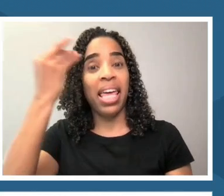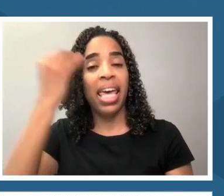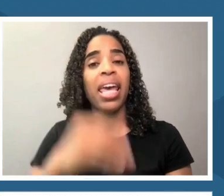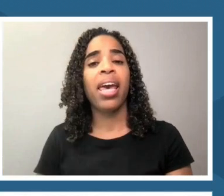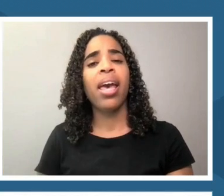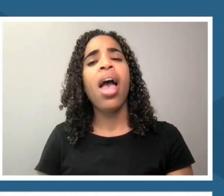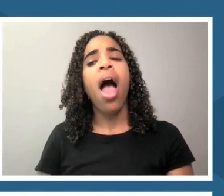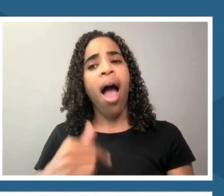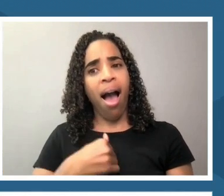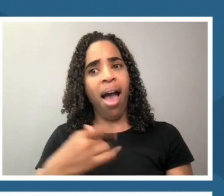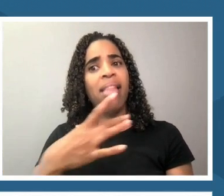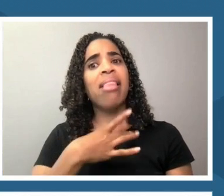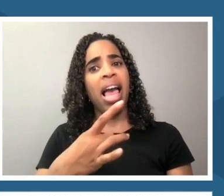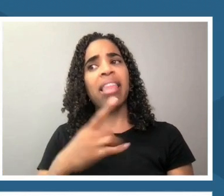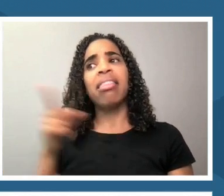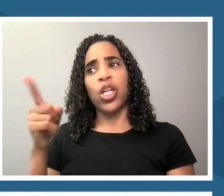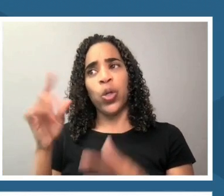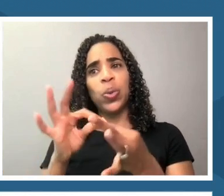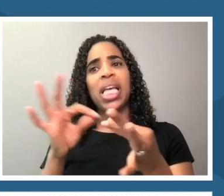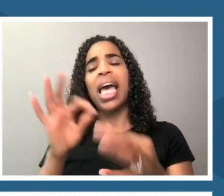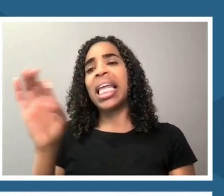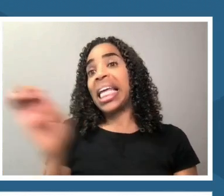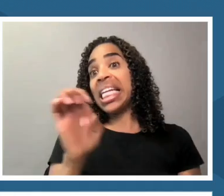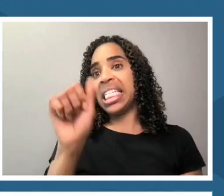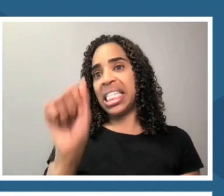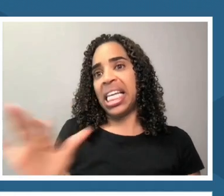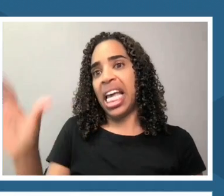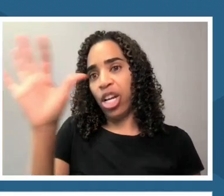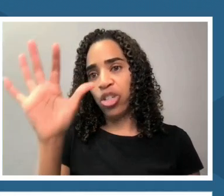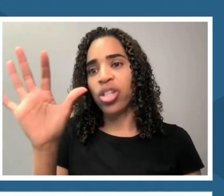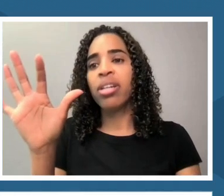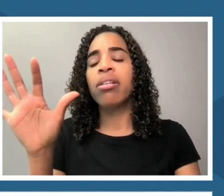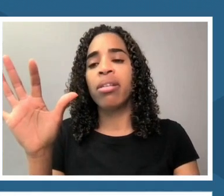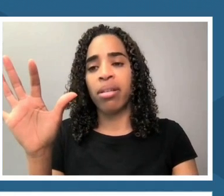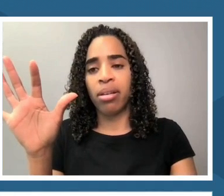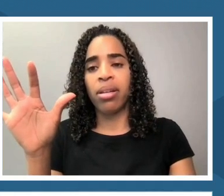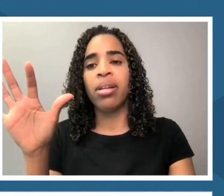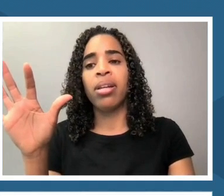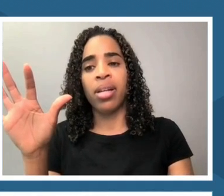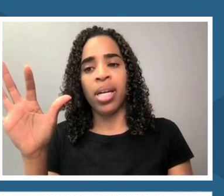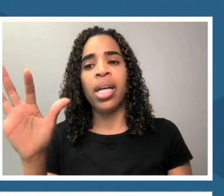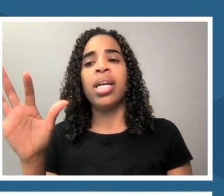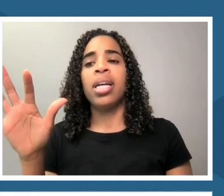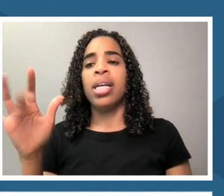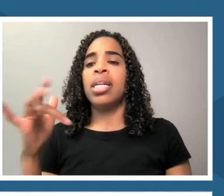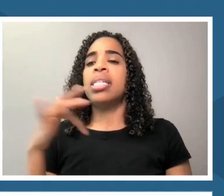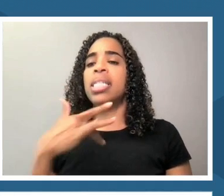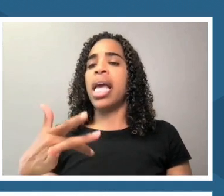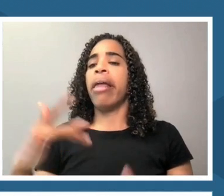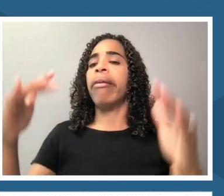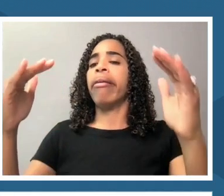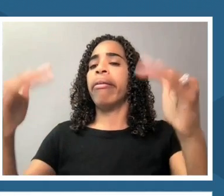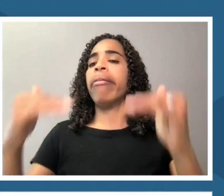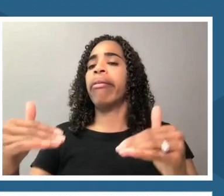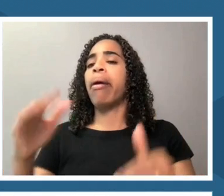naming that east asians um right as that sort of part of the model minority